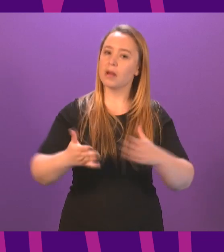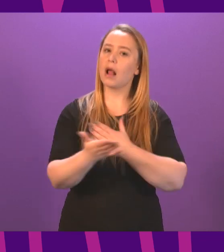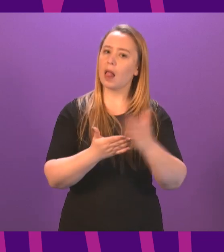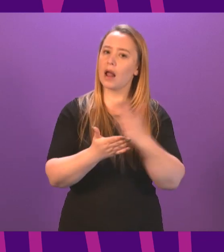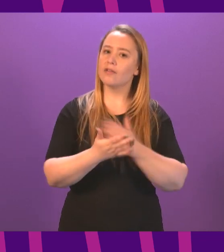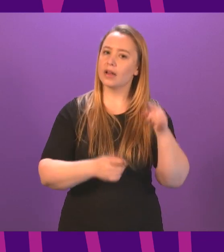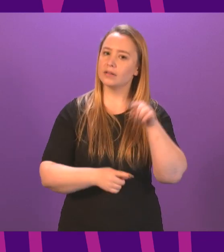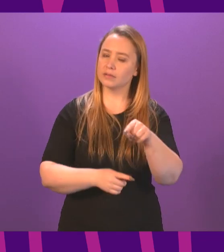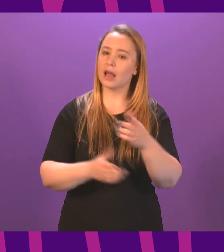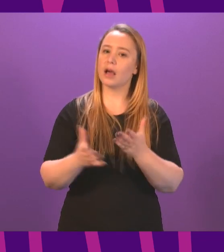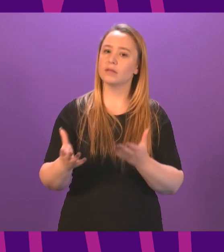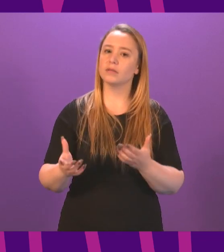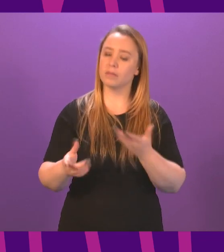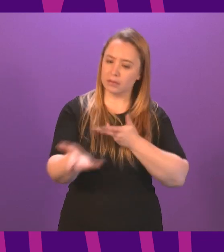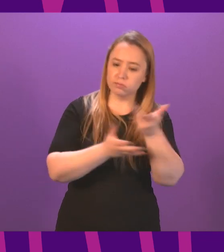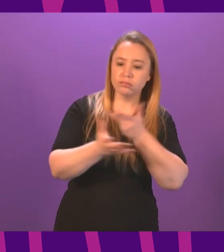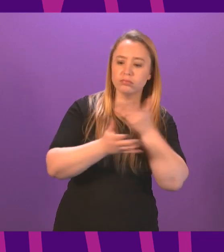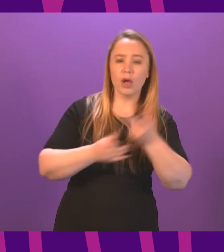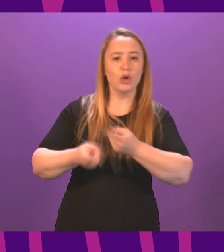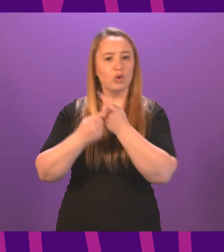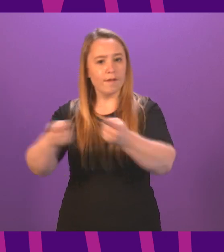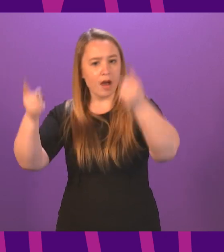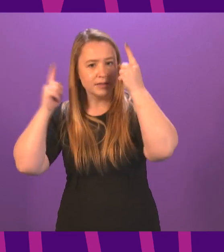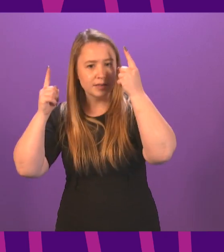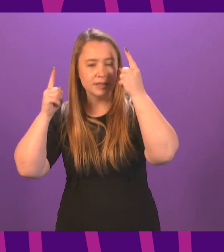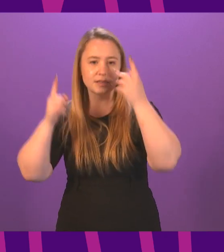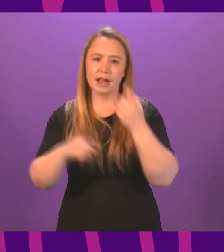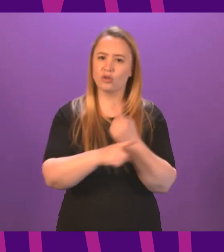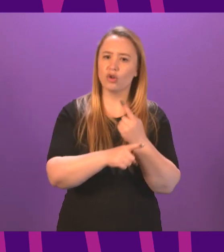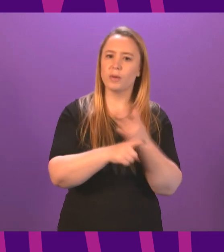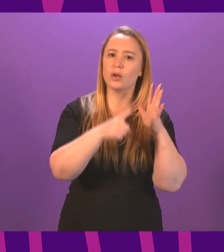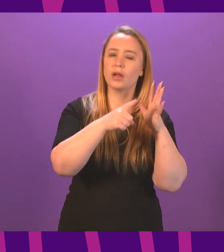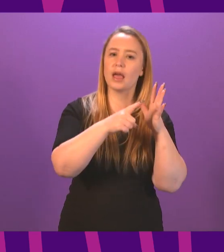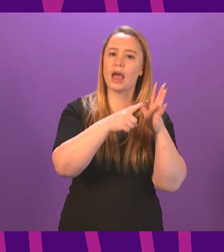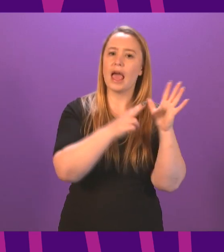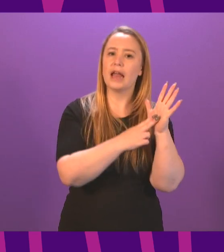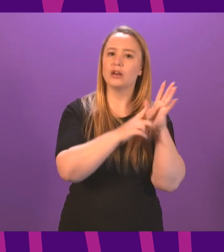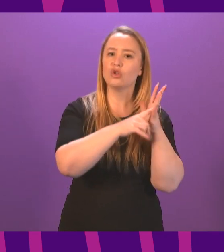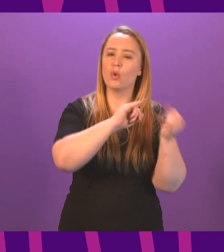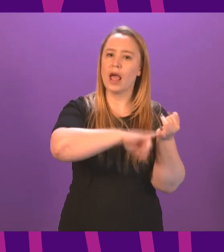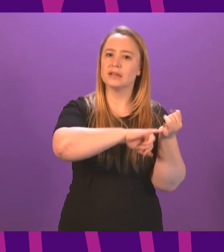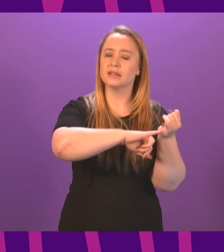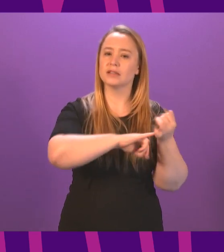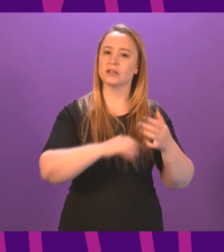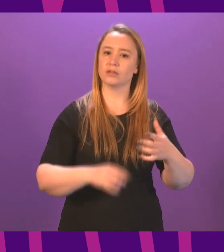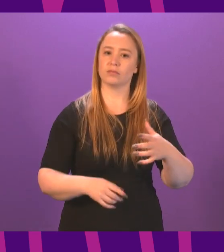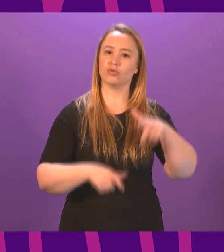was a discussion on Tuesday with the National Union of Students, or student representatives, after we set out those plans.